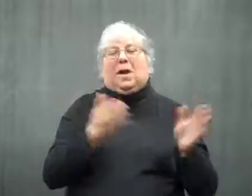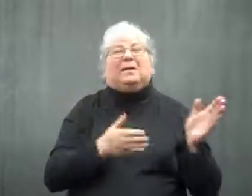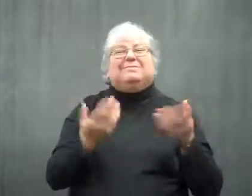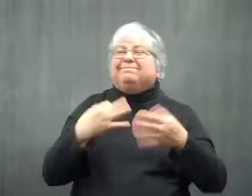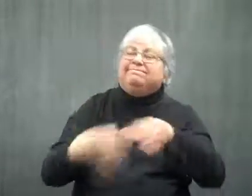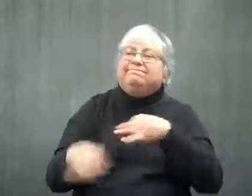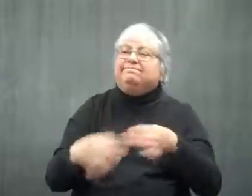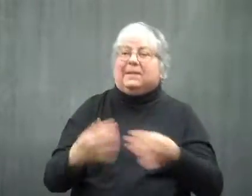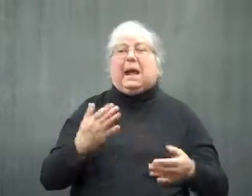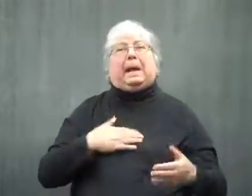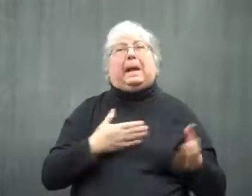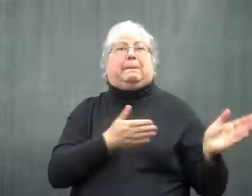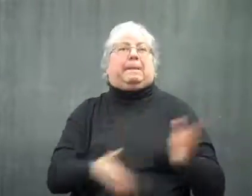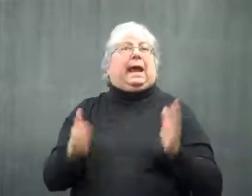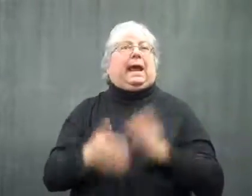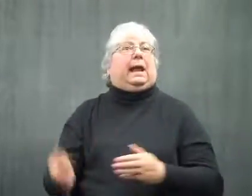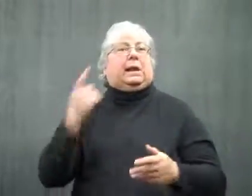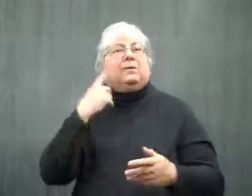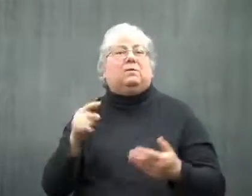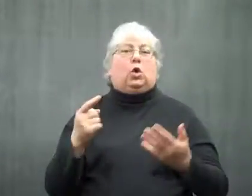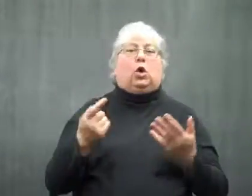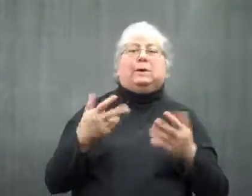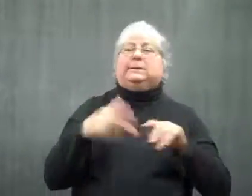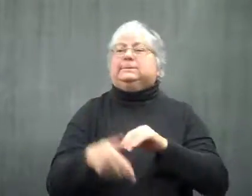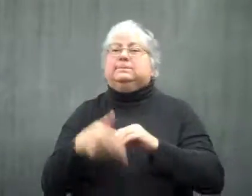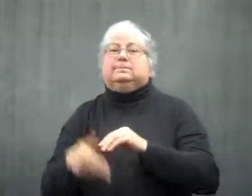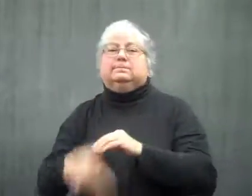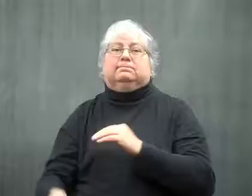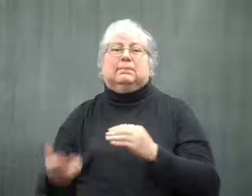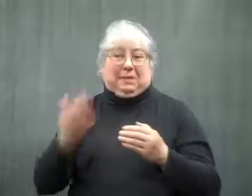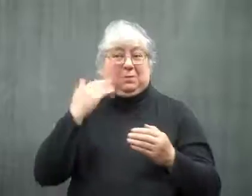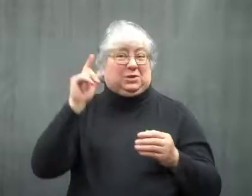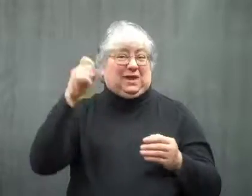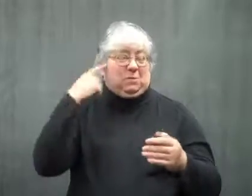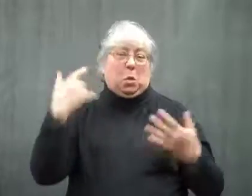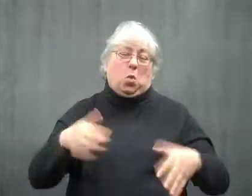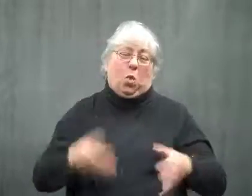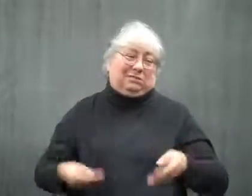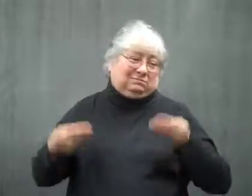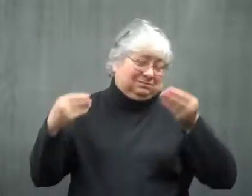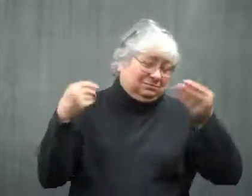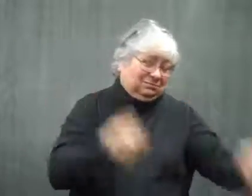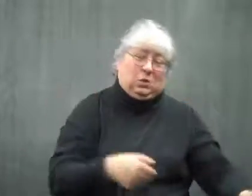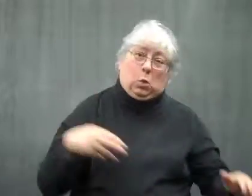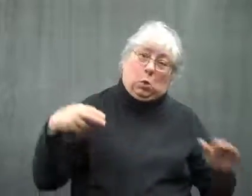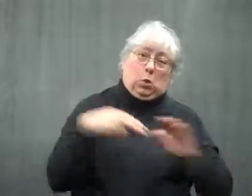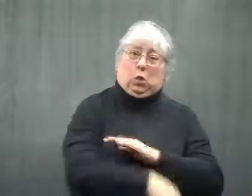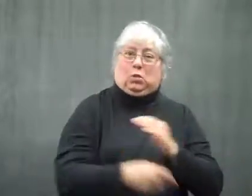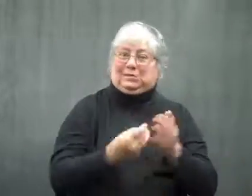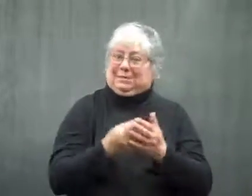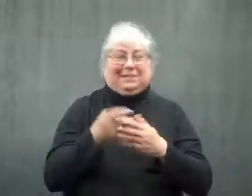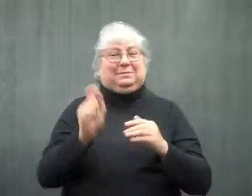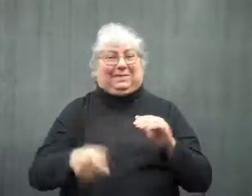He will present his plan for reducing spending and the deficit and his cuts.